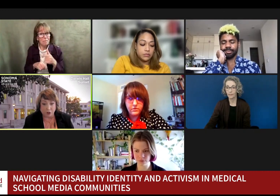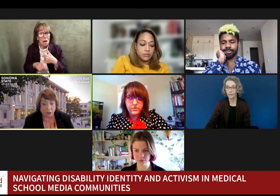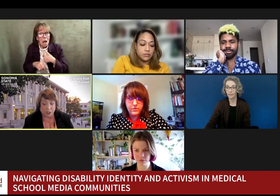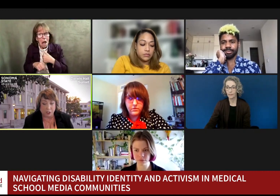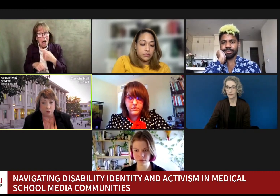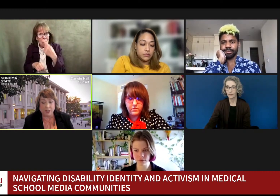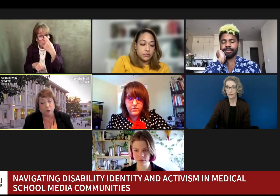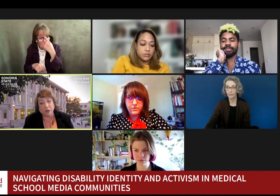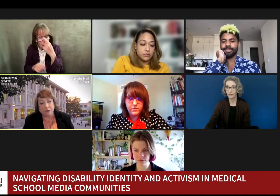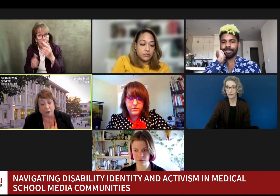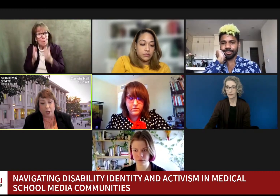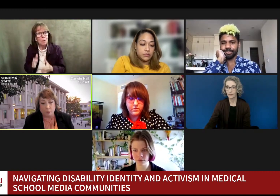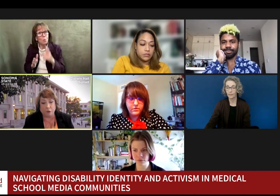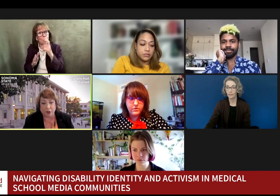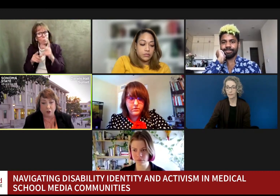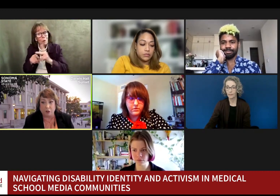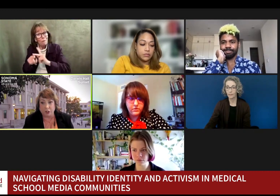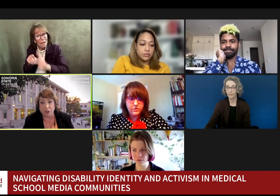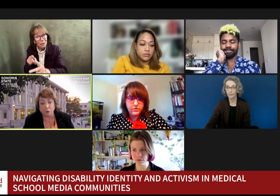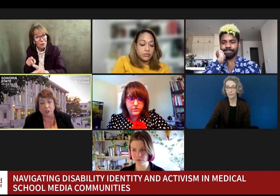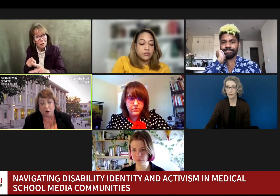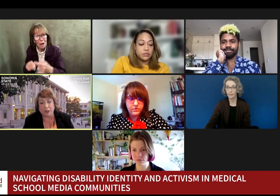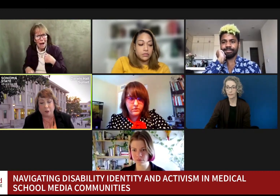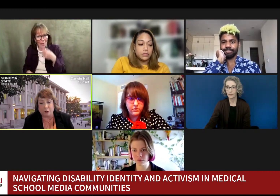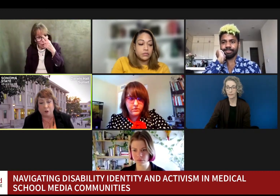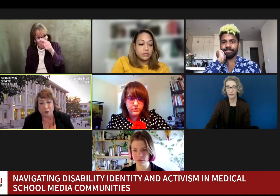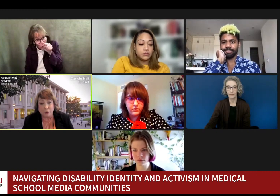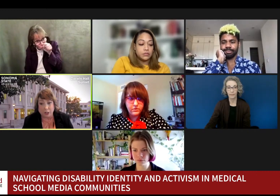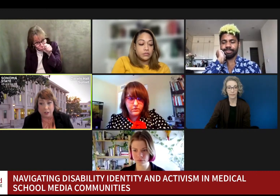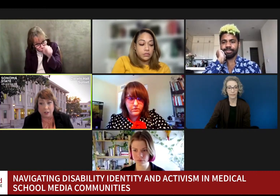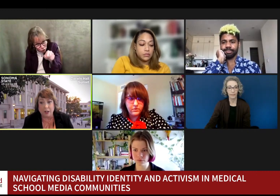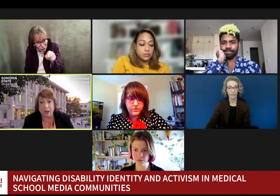that it was very unprofessional that she was calling her student lame.